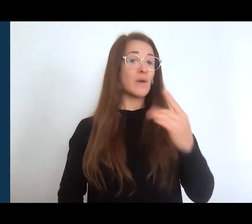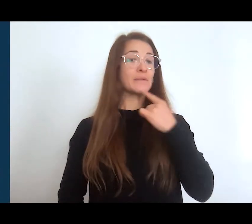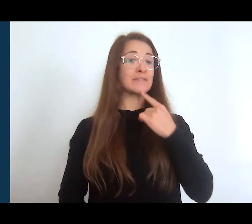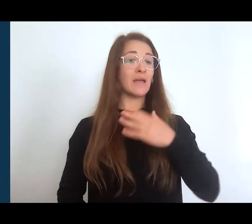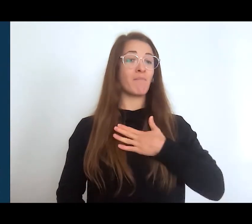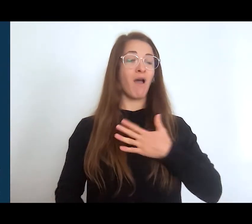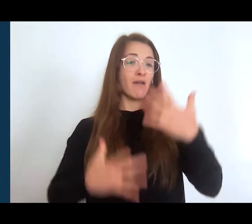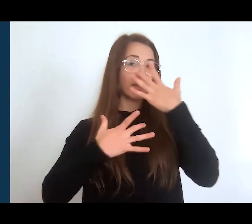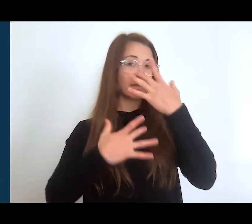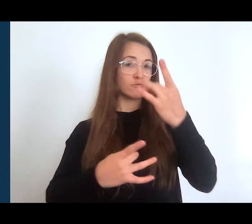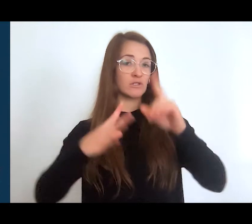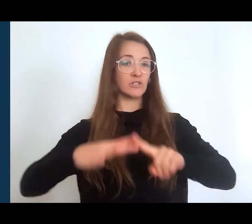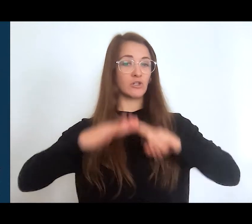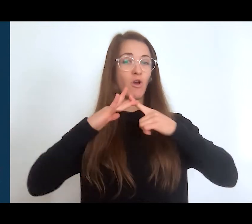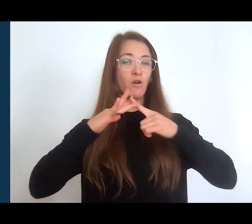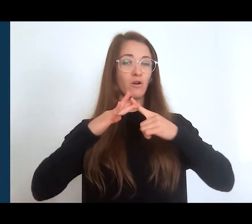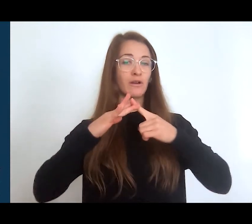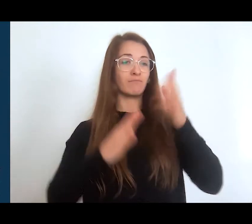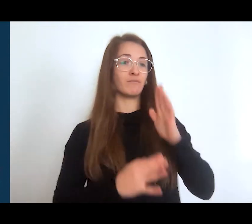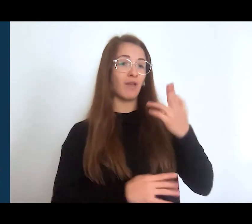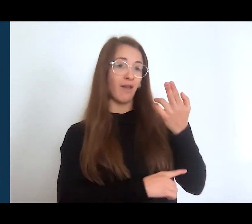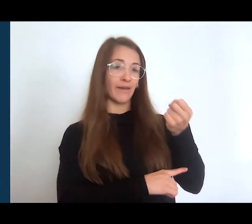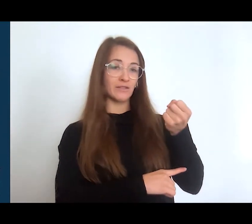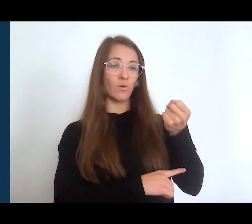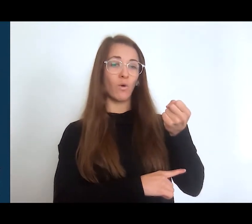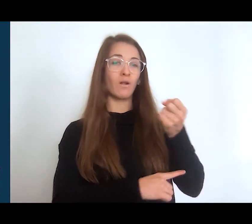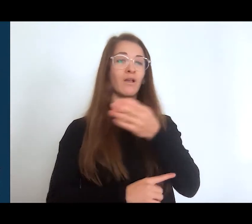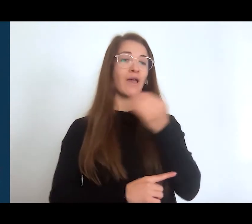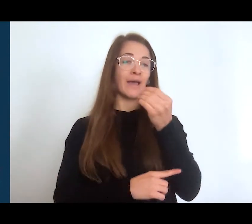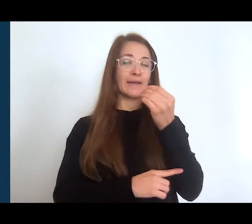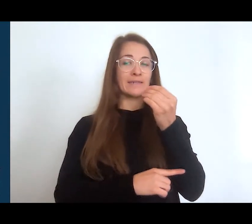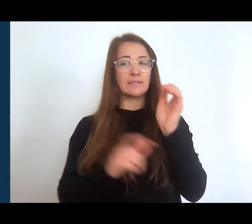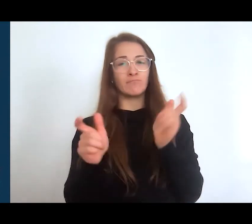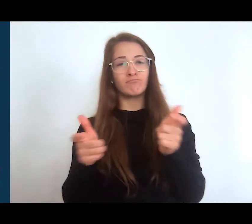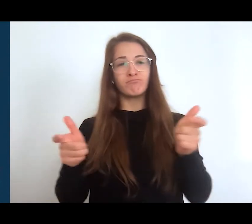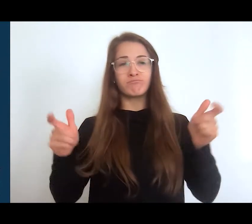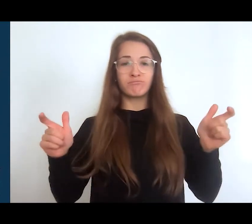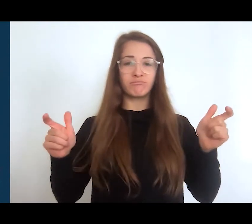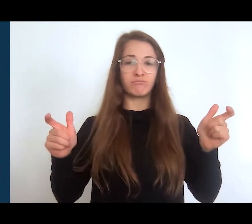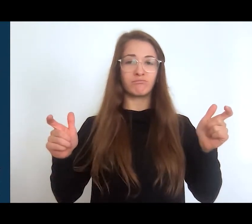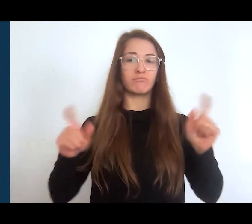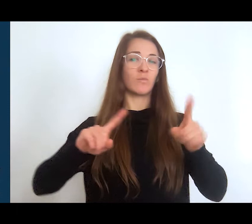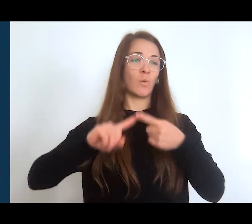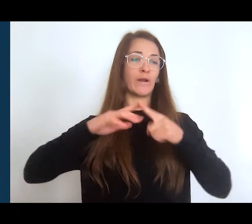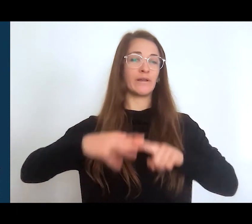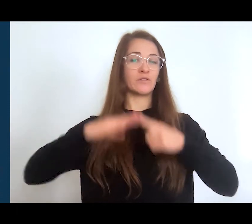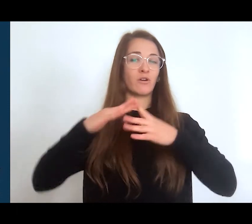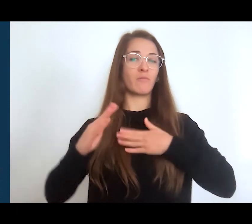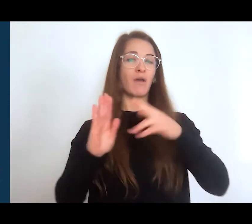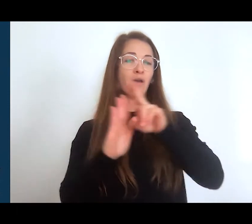SO I WOULD SAY THAT MY INTEREST STARTED PROBABLY IN HIGH SCHOOL. AND THEN IT GREW WHEN I WENT TO